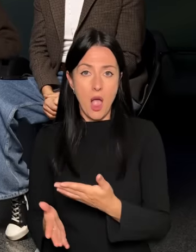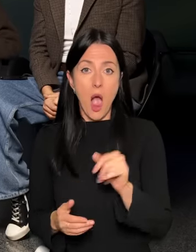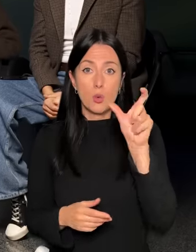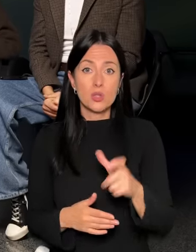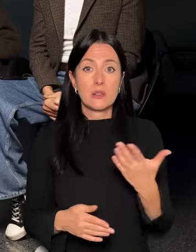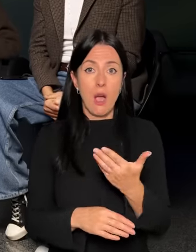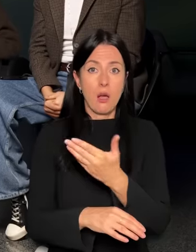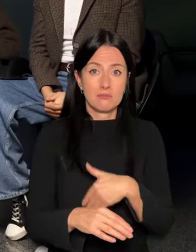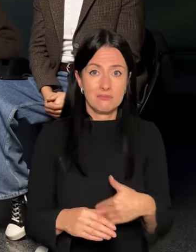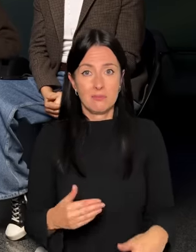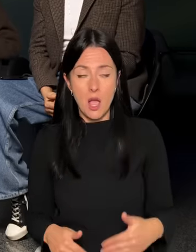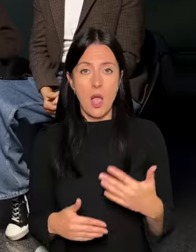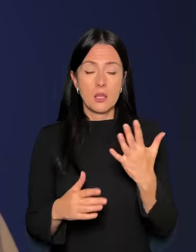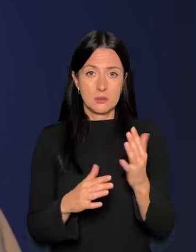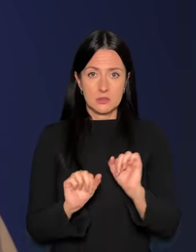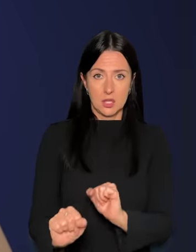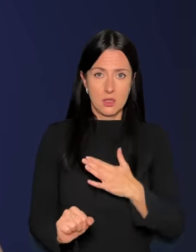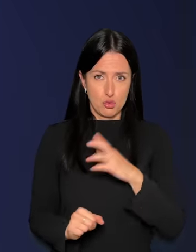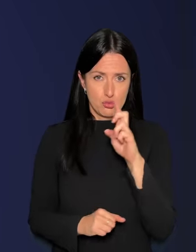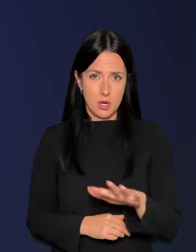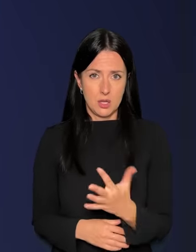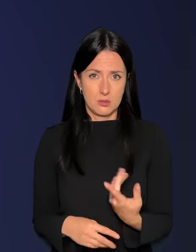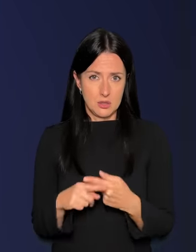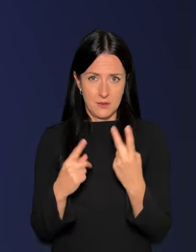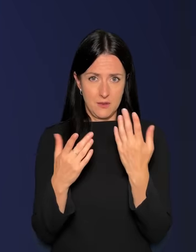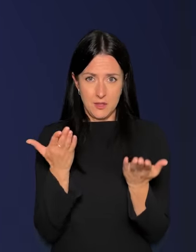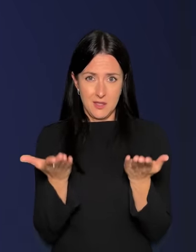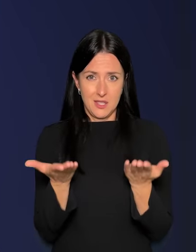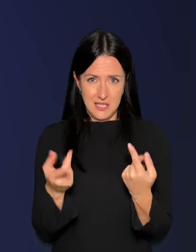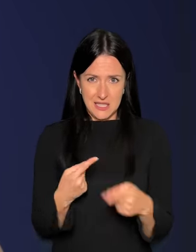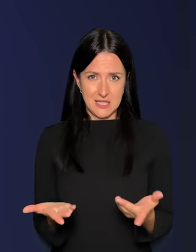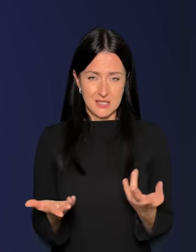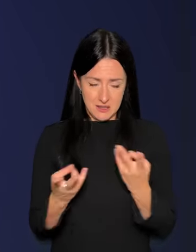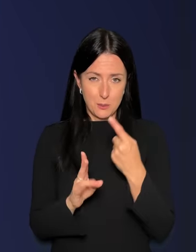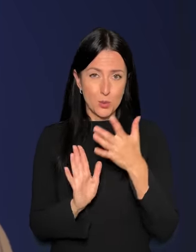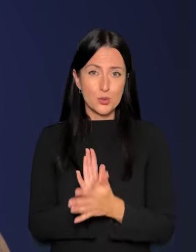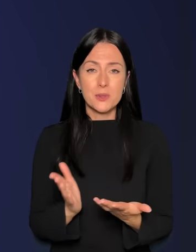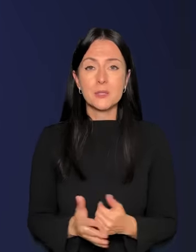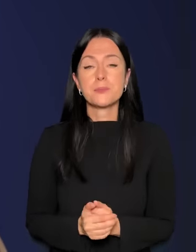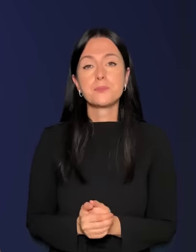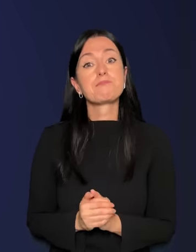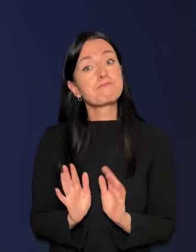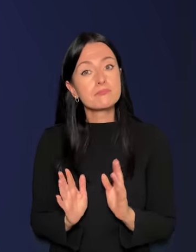and someone who lost an arm defending our country. This is, like, two small differences that need to be understood.